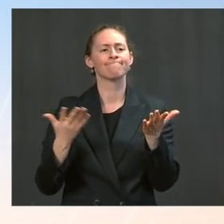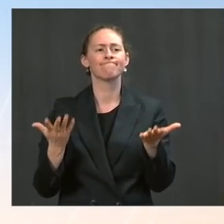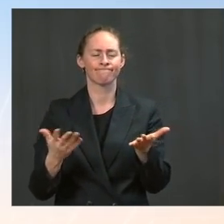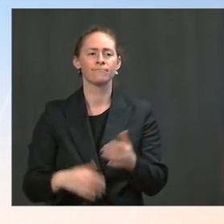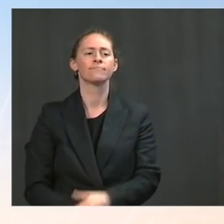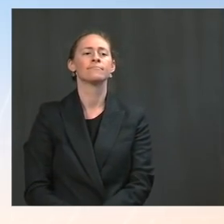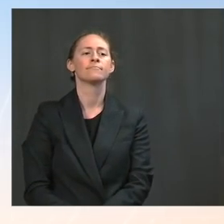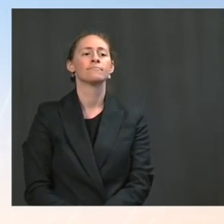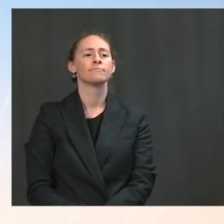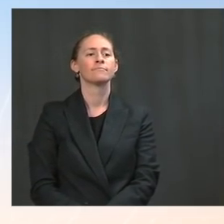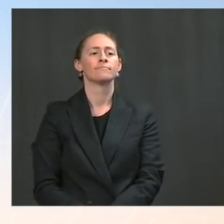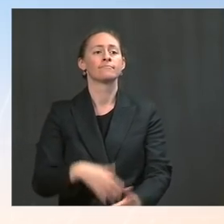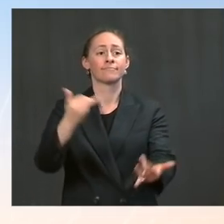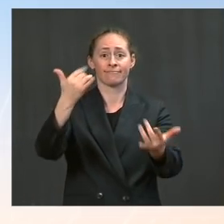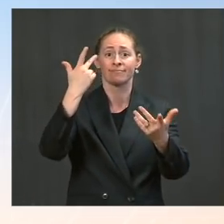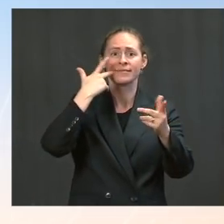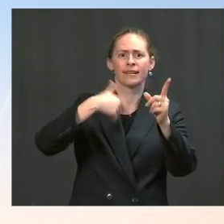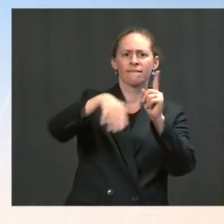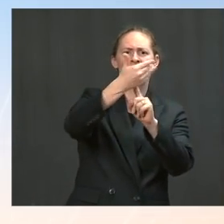there is a lot of information out there about --